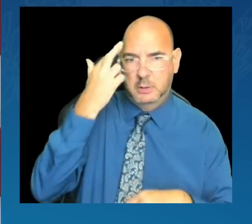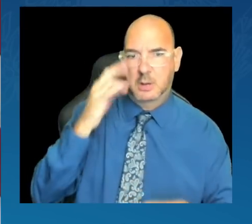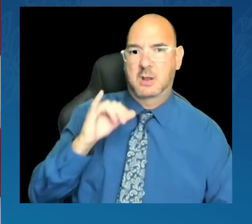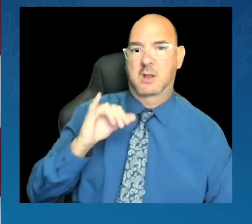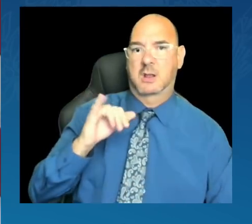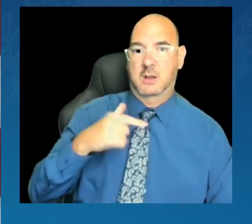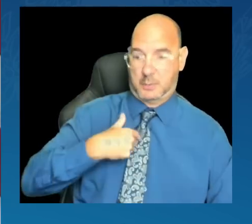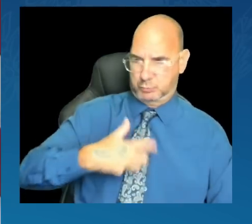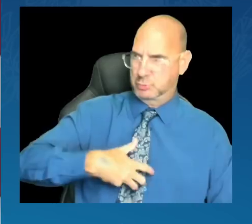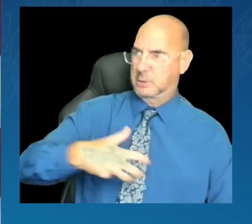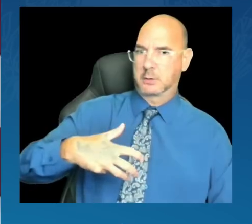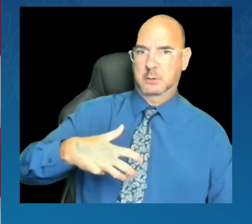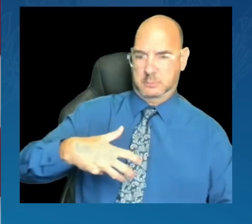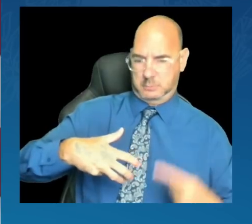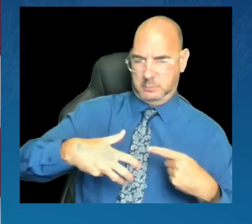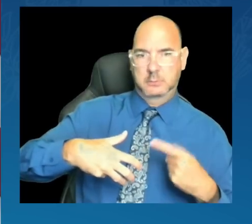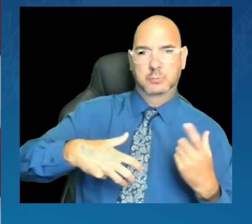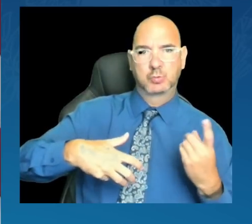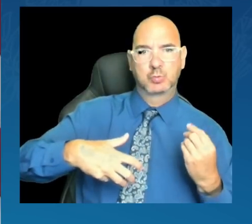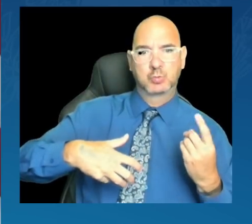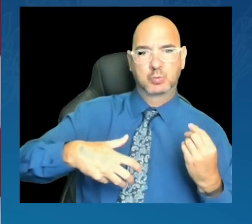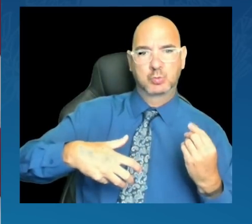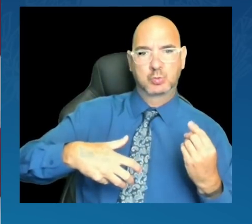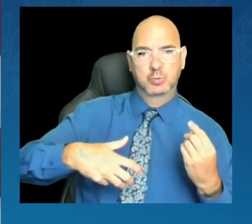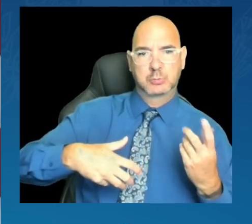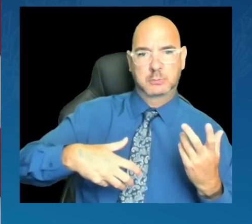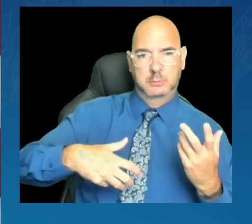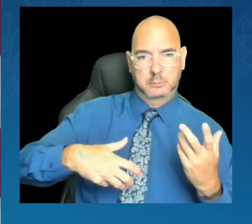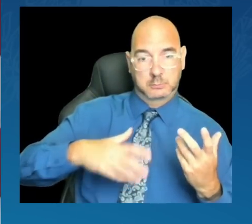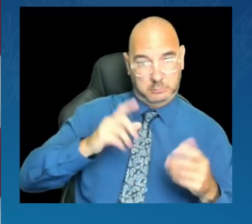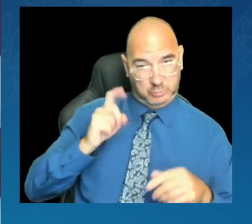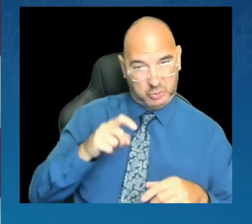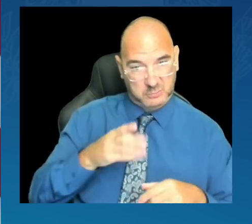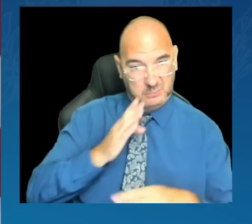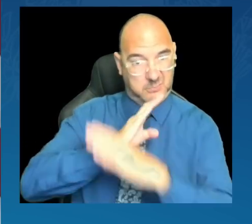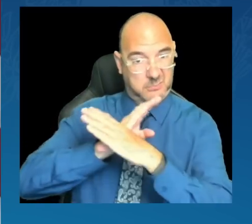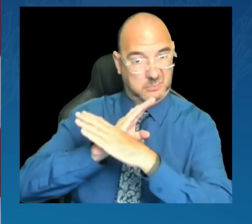she will effectively be prohibited from having access